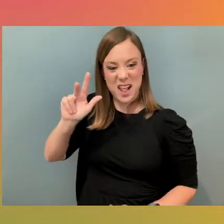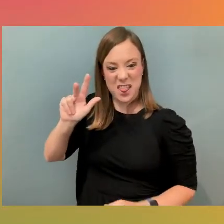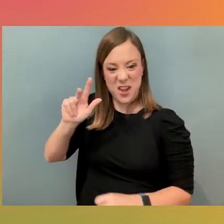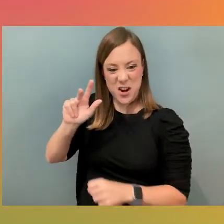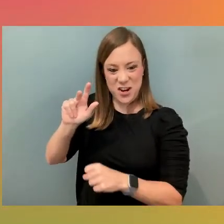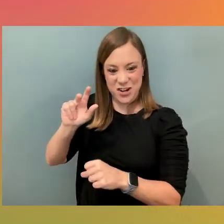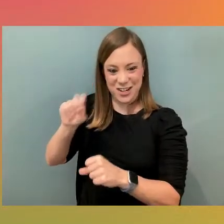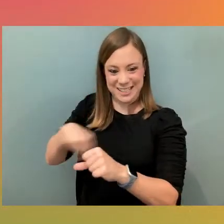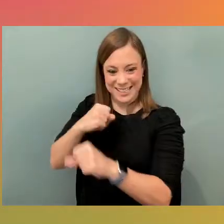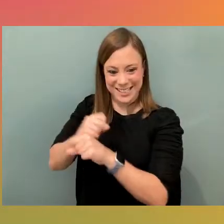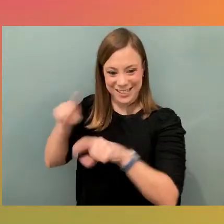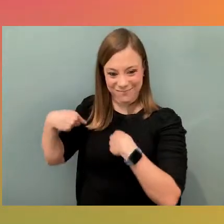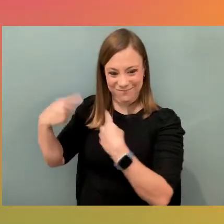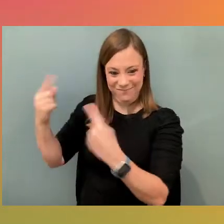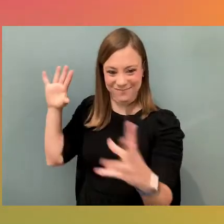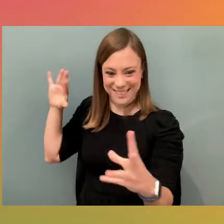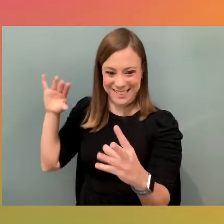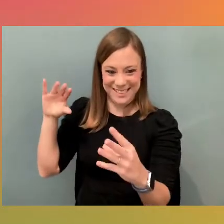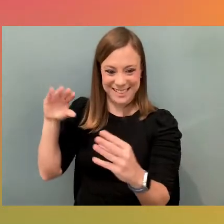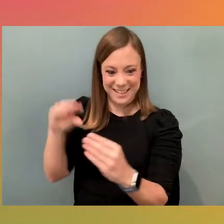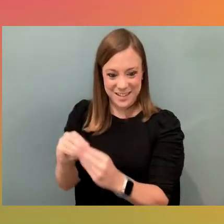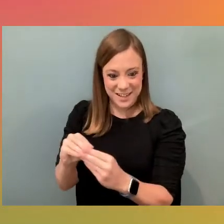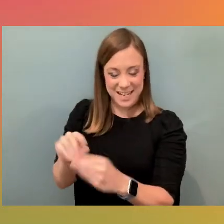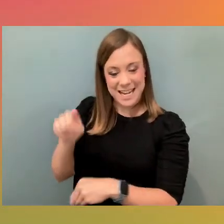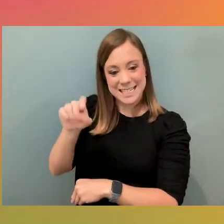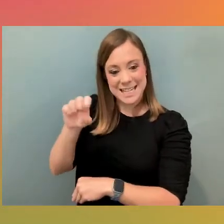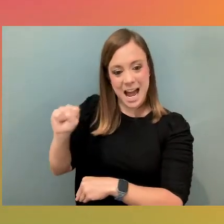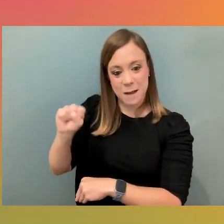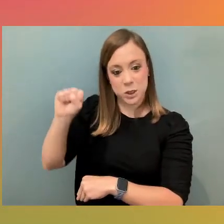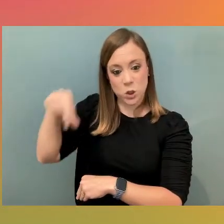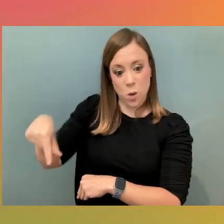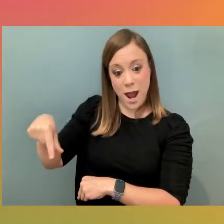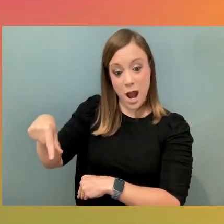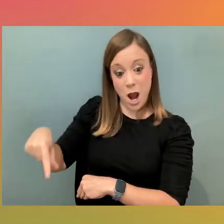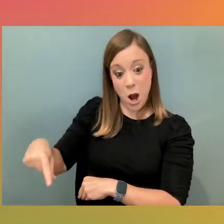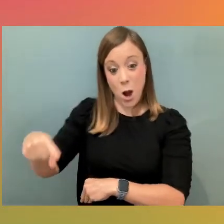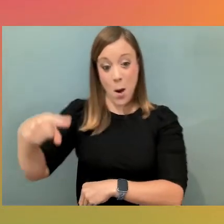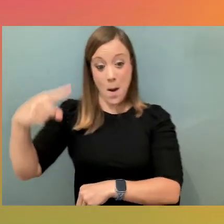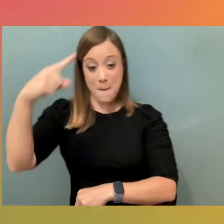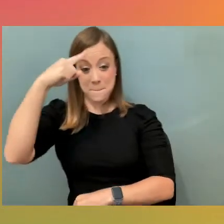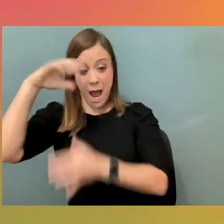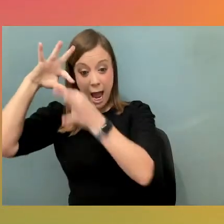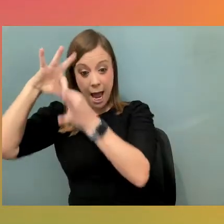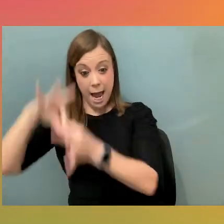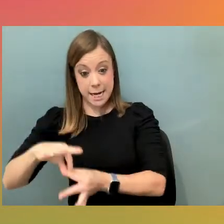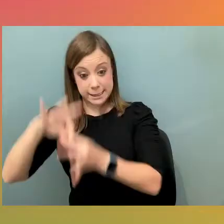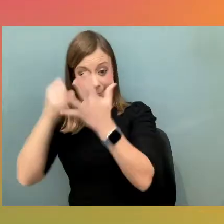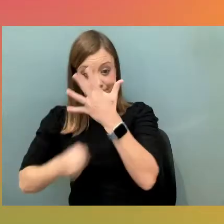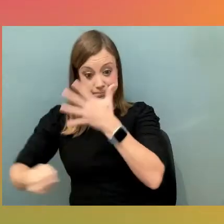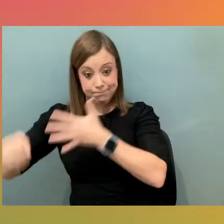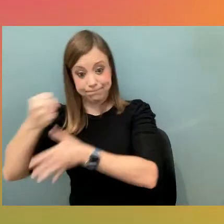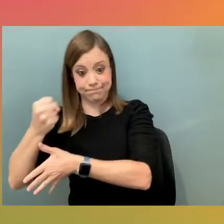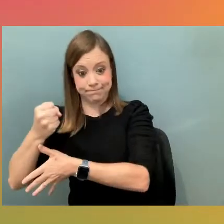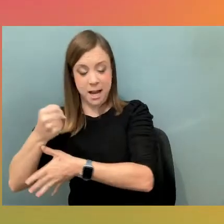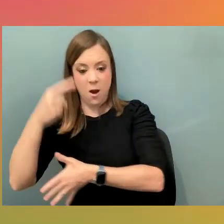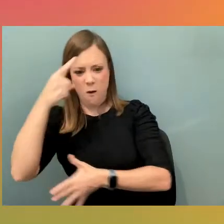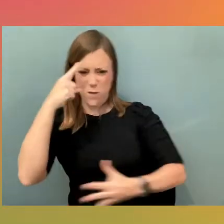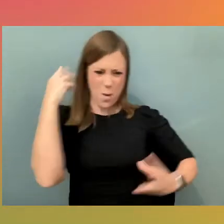THANK YOU. WELCOME TO THE 23rd ANNUAL